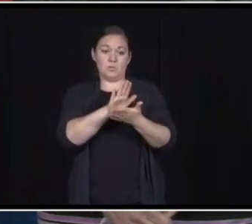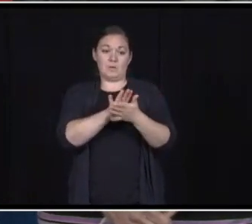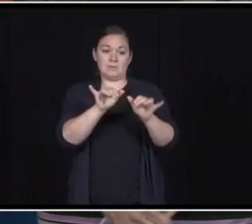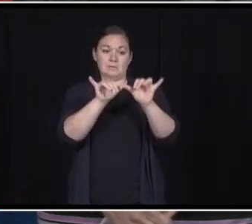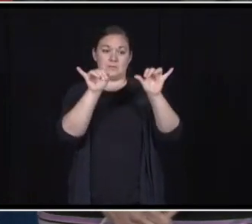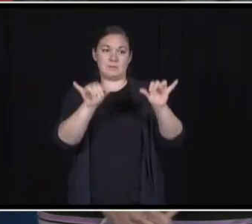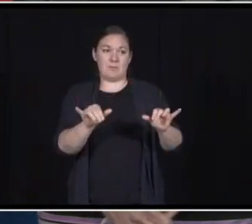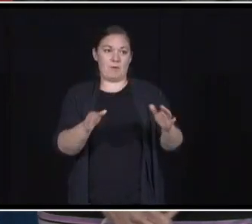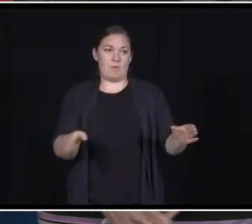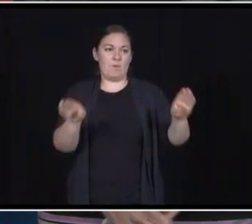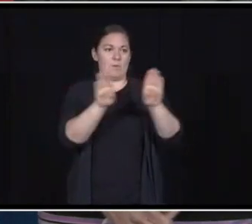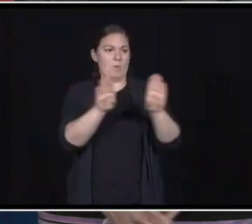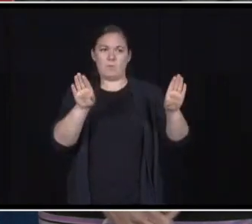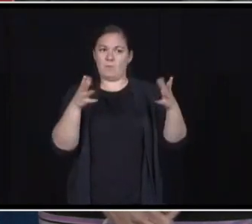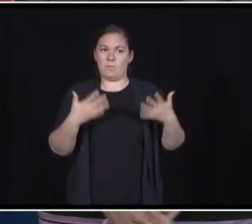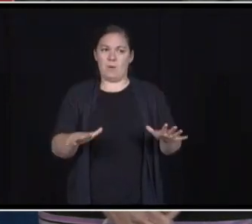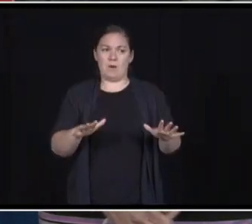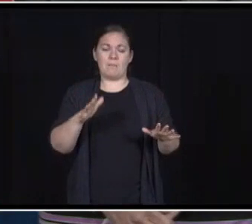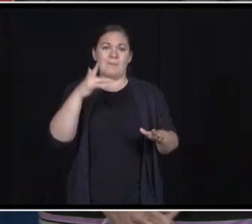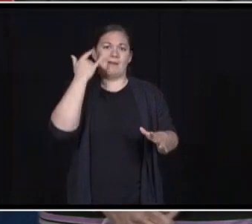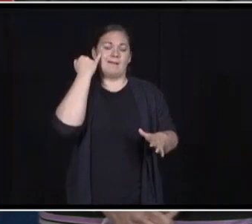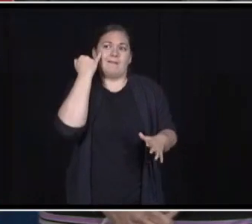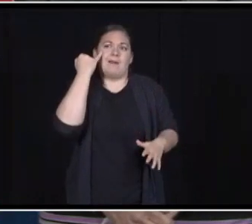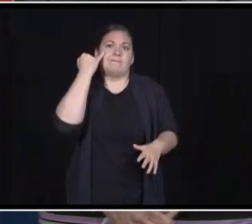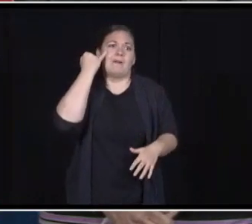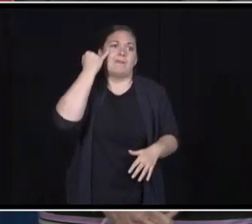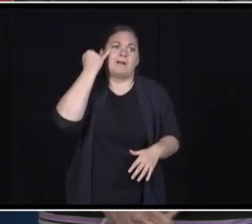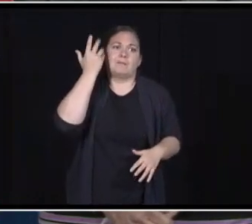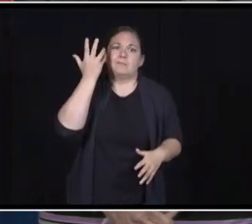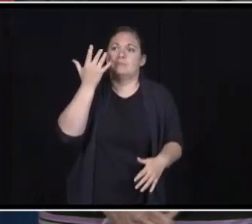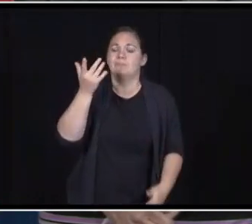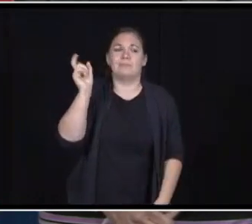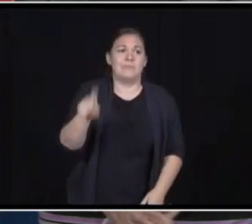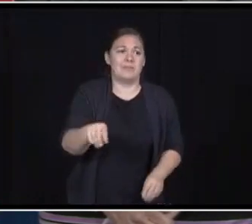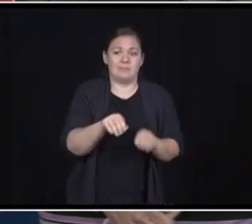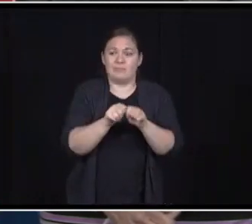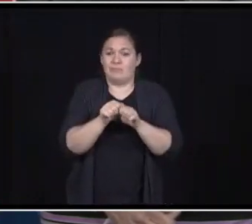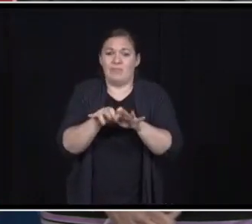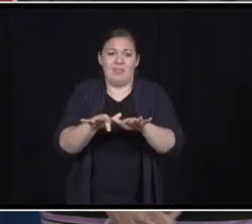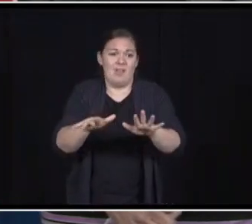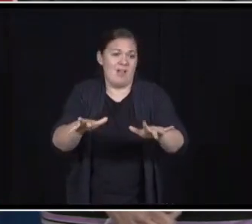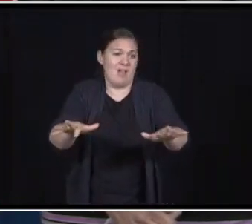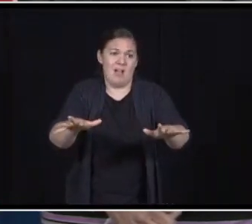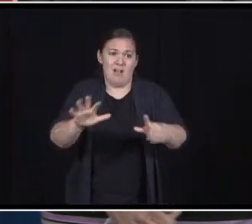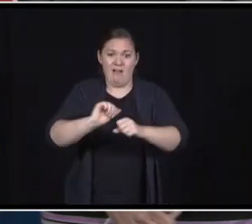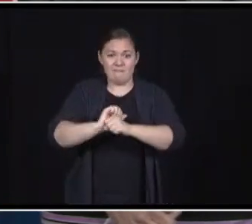justice are recommended going forward, we will absolutely adopt them as we have every step of the way.